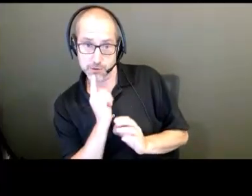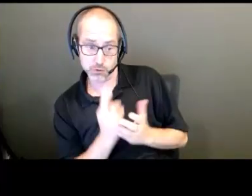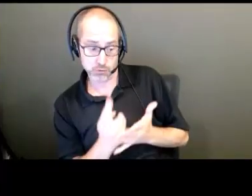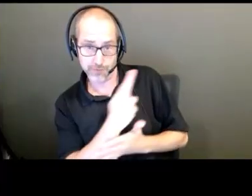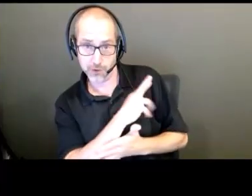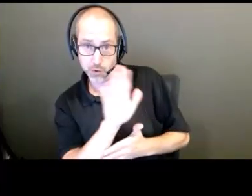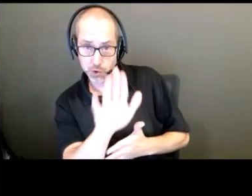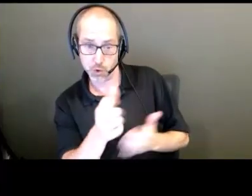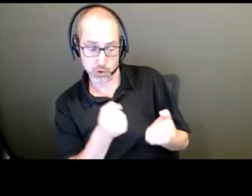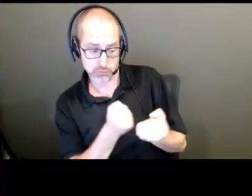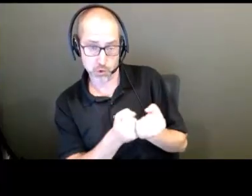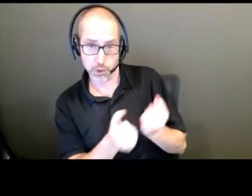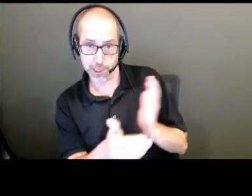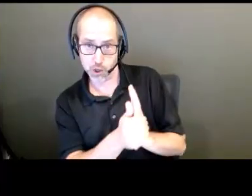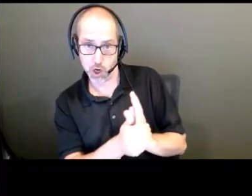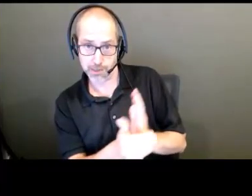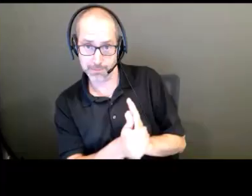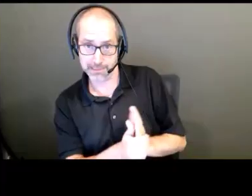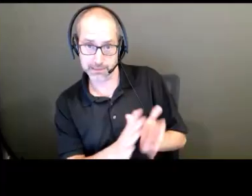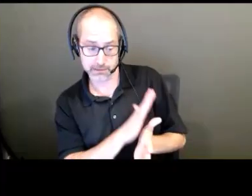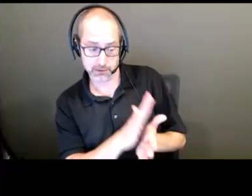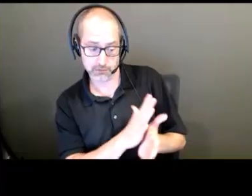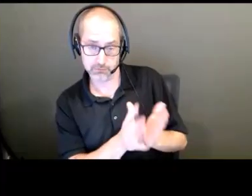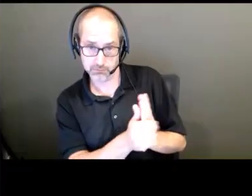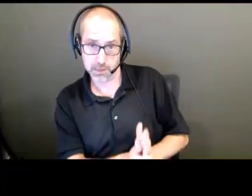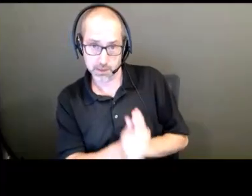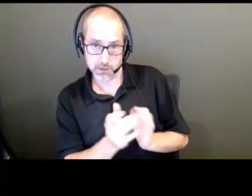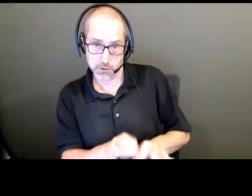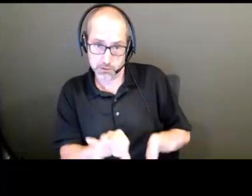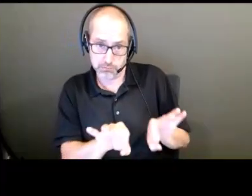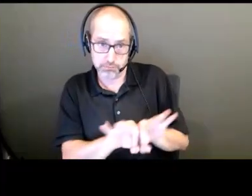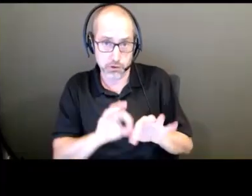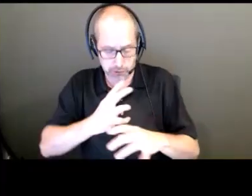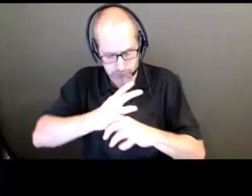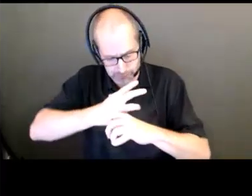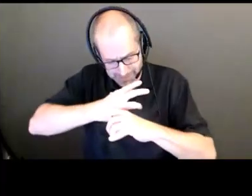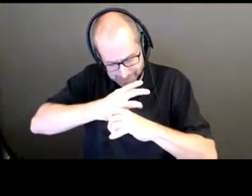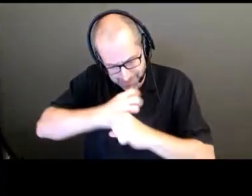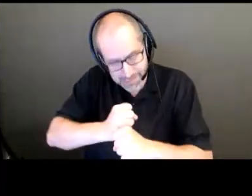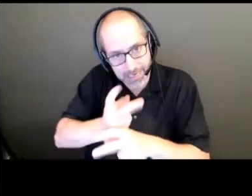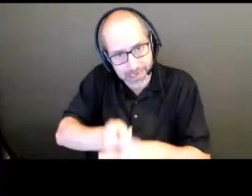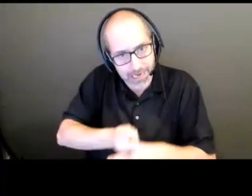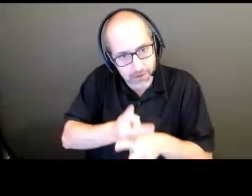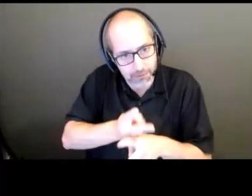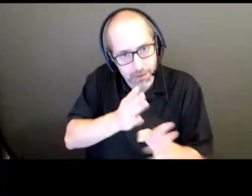It is therefore really essential to submit a carefully prepared application